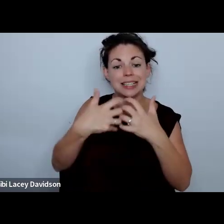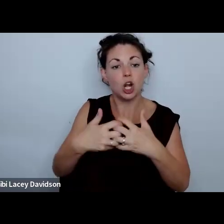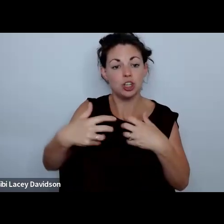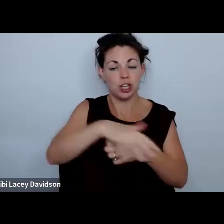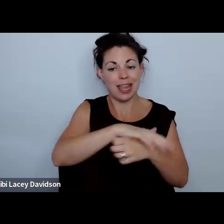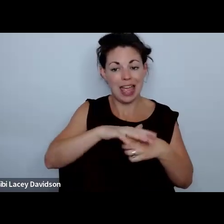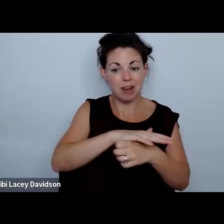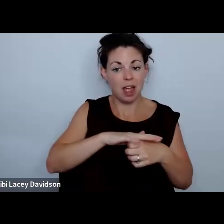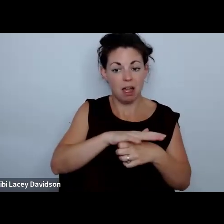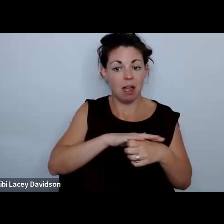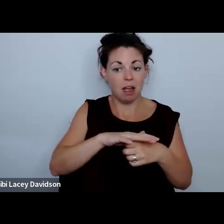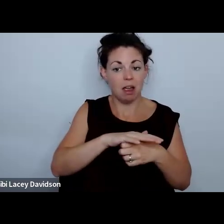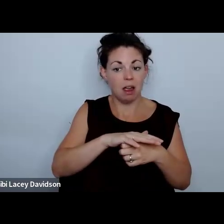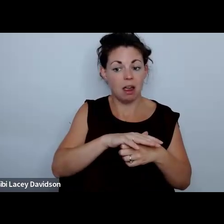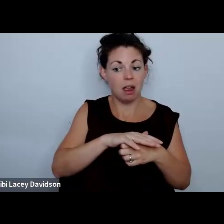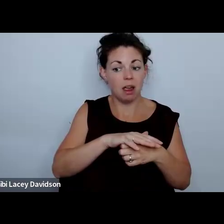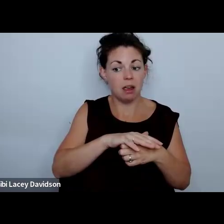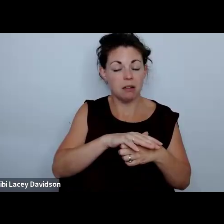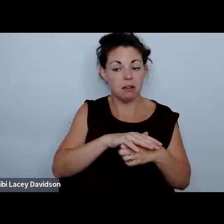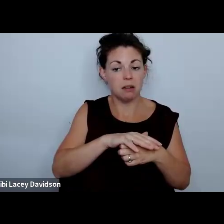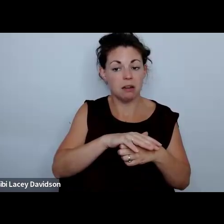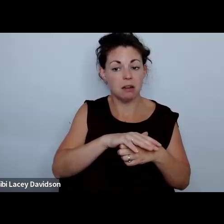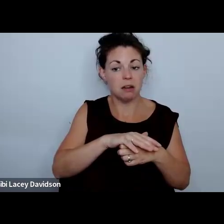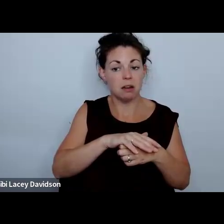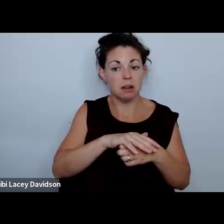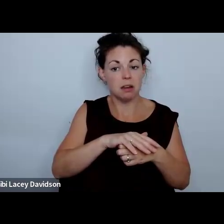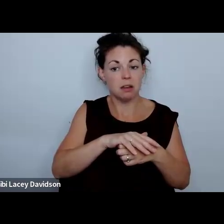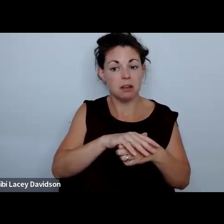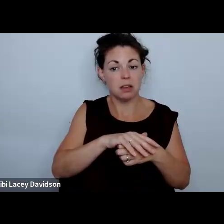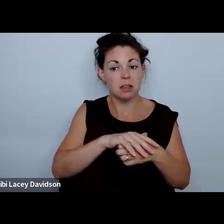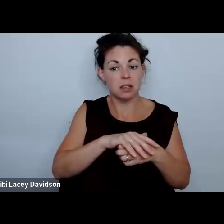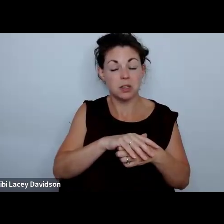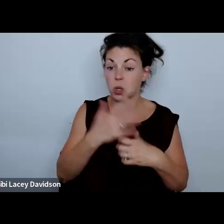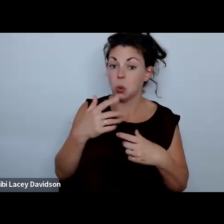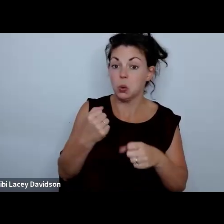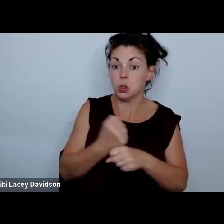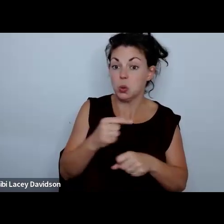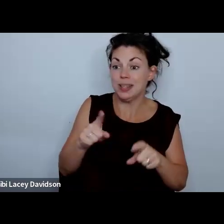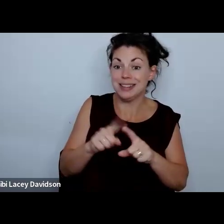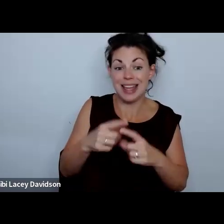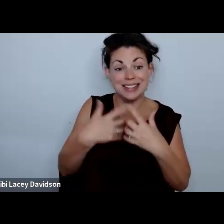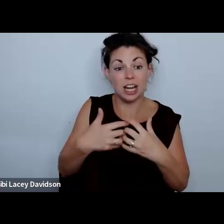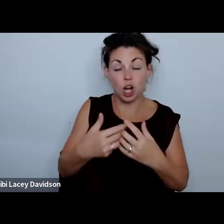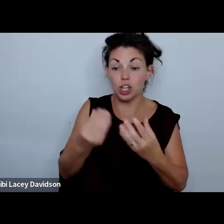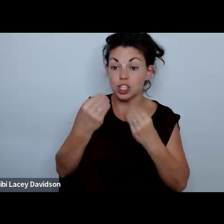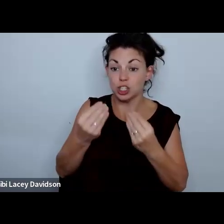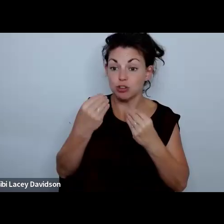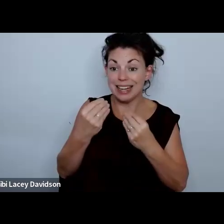Students' Allowance, I was teaching people to use the technology. I was teaching people to use the technology in their workplace as part of Access to Work.